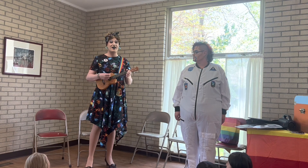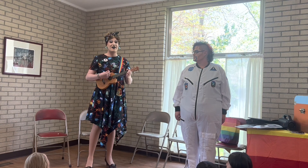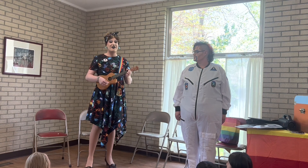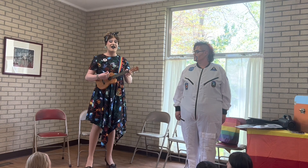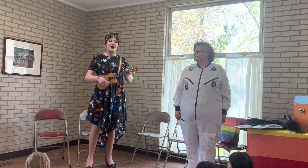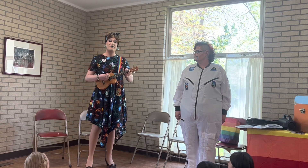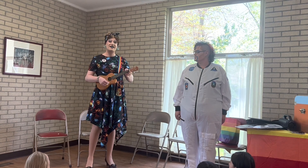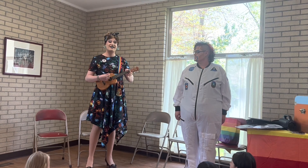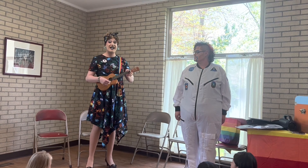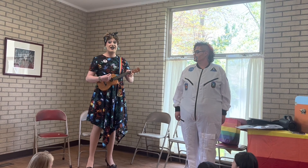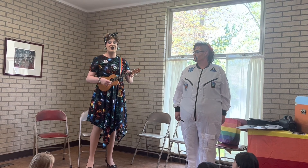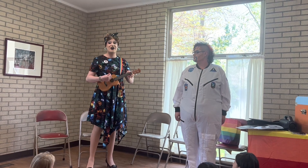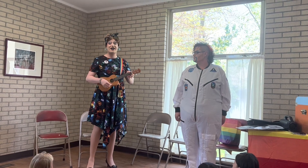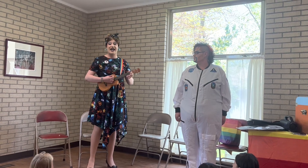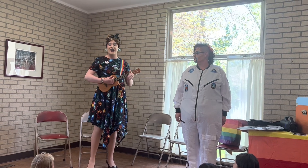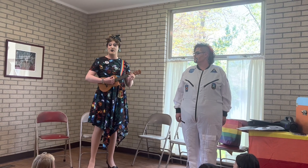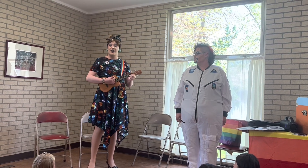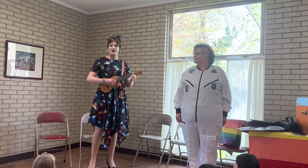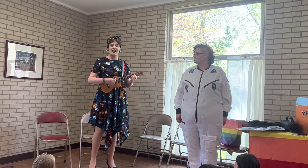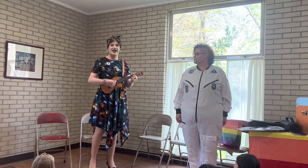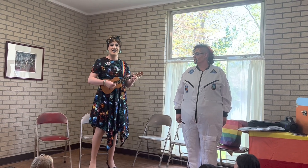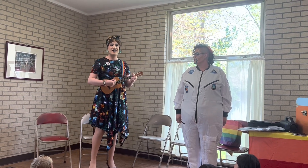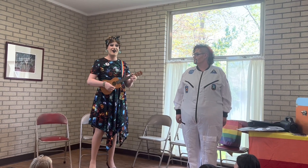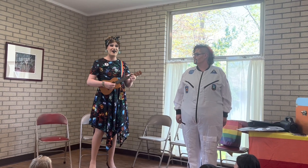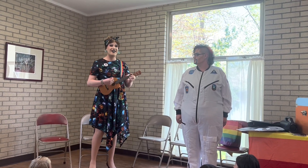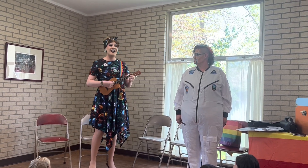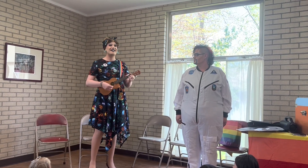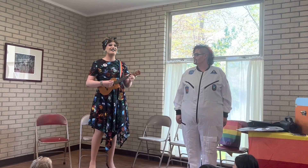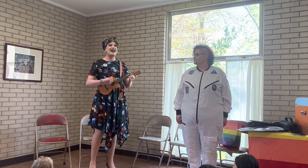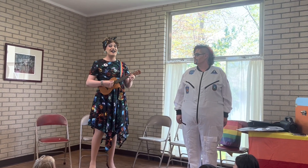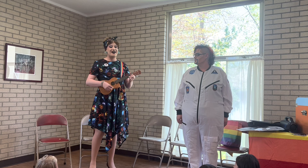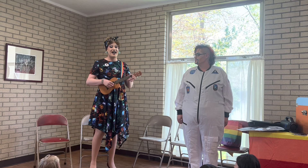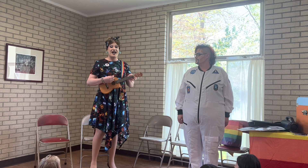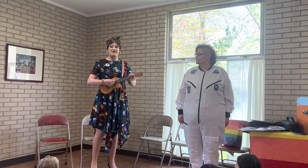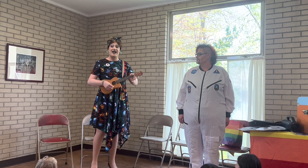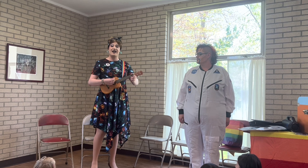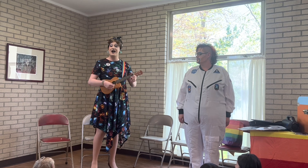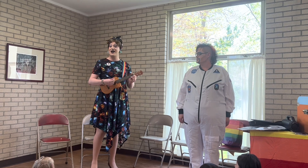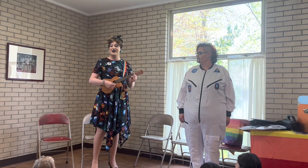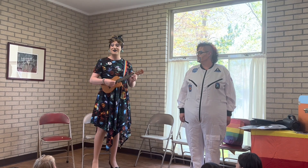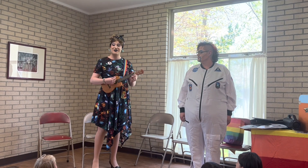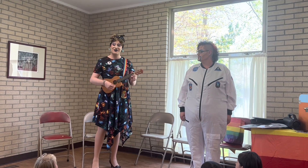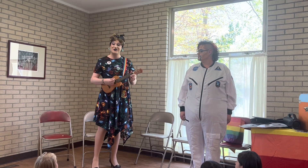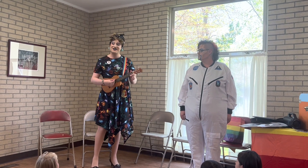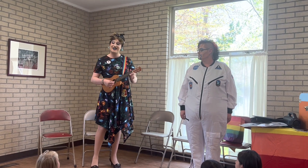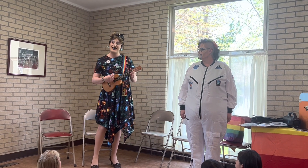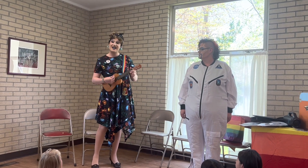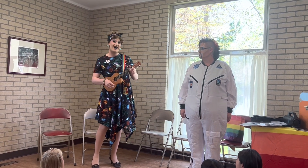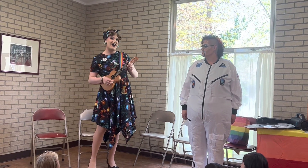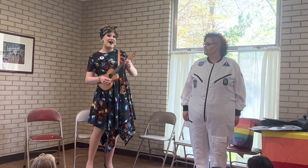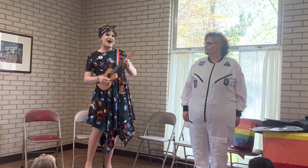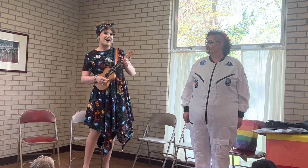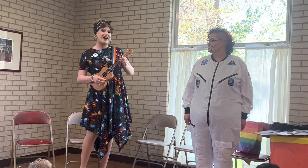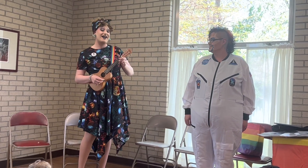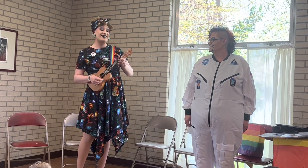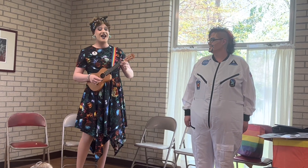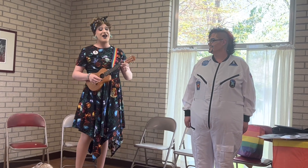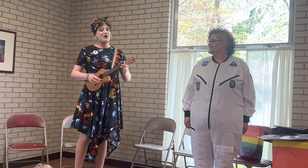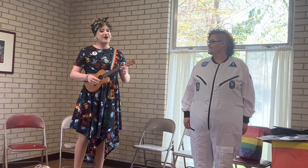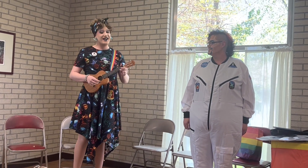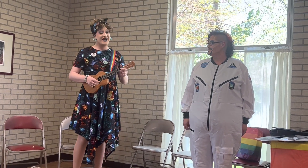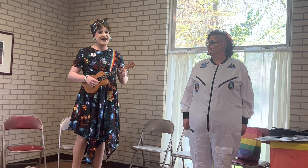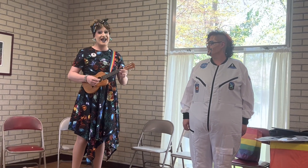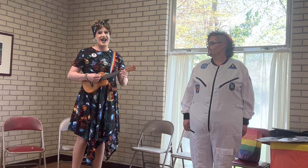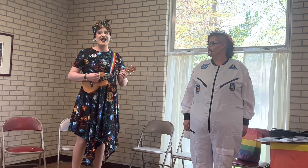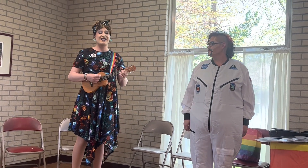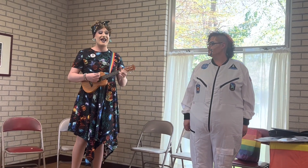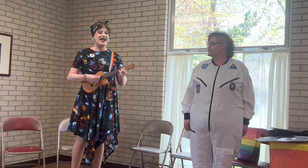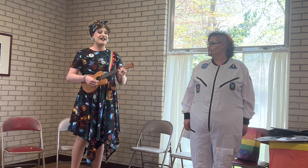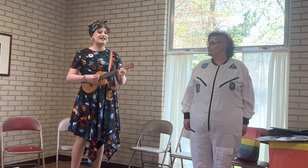will help us take a look! And when we collect data and make a conclusion! We can thank Science